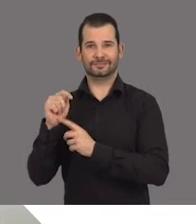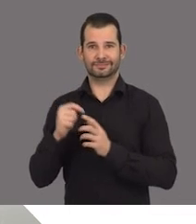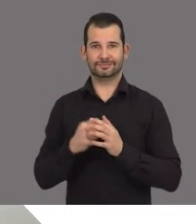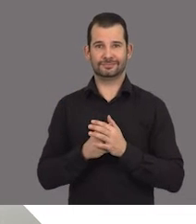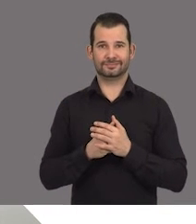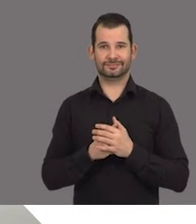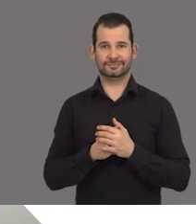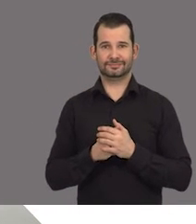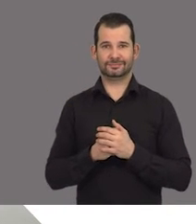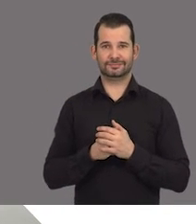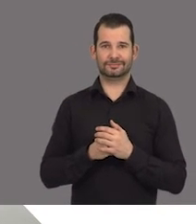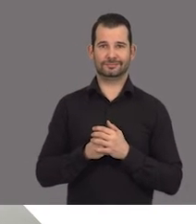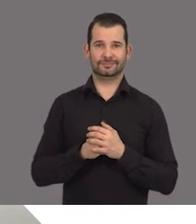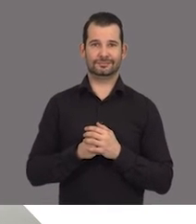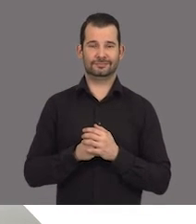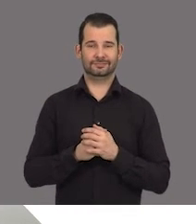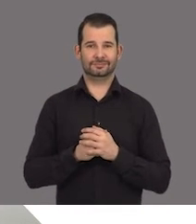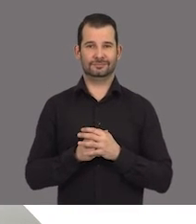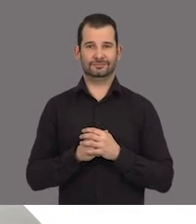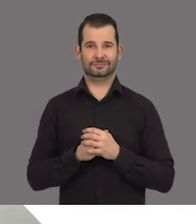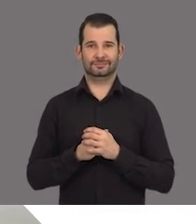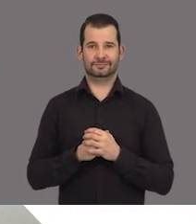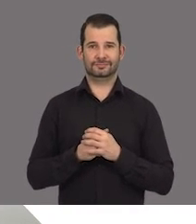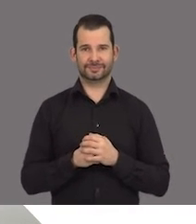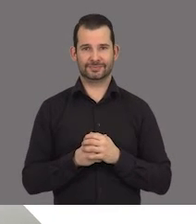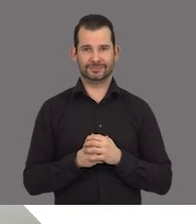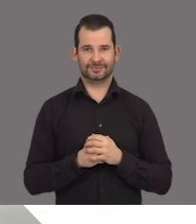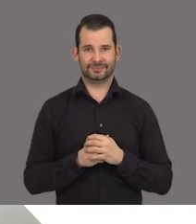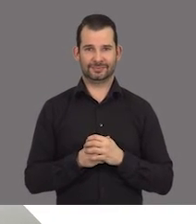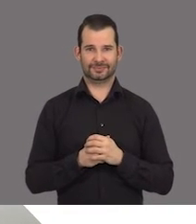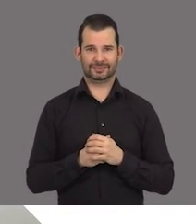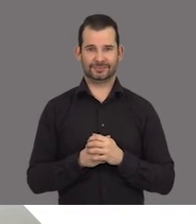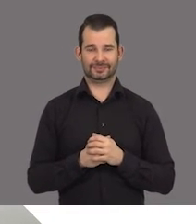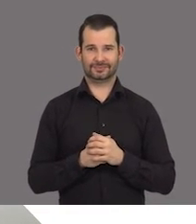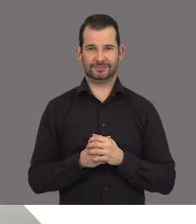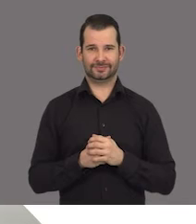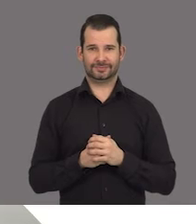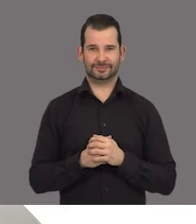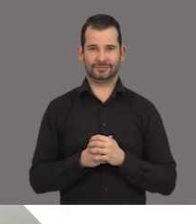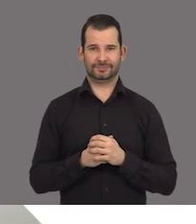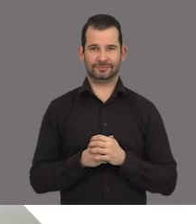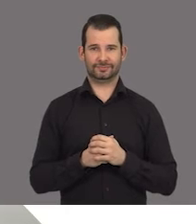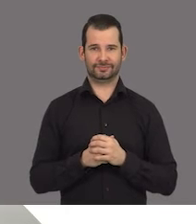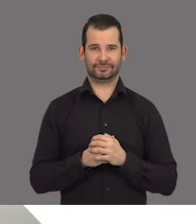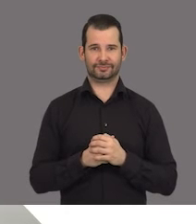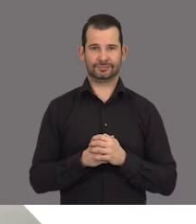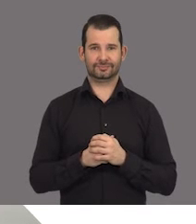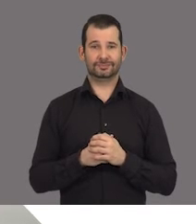The Canada workers benefit, or CWB for short, is a refundable tax credit